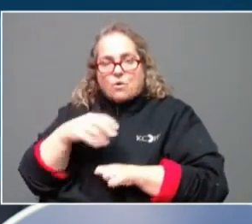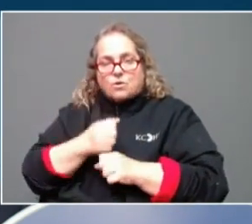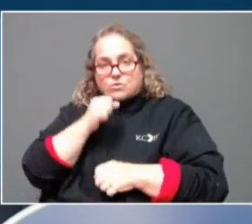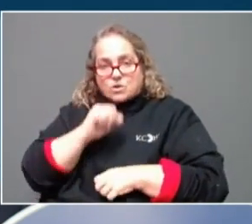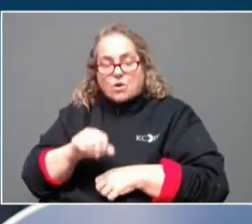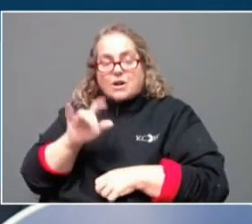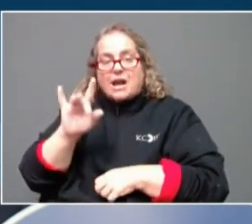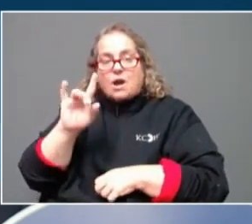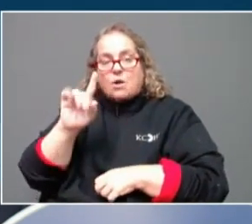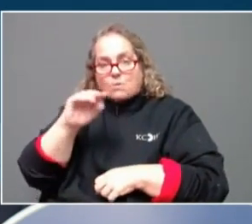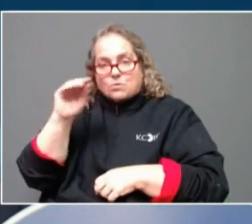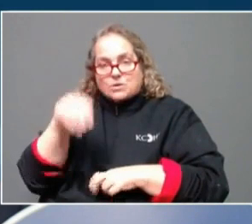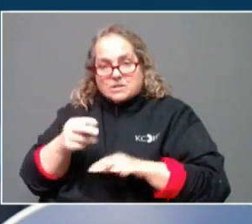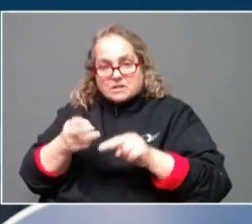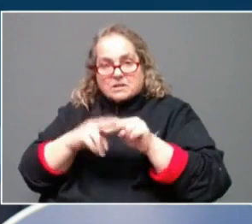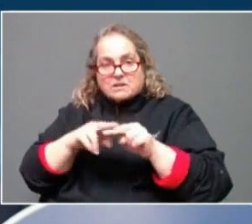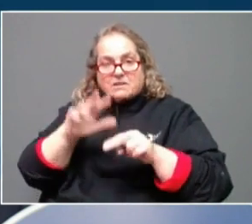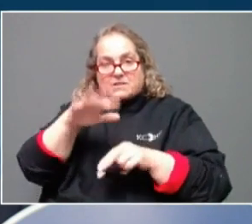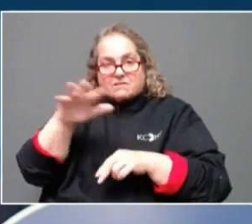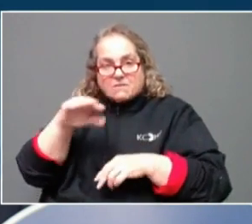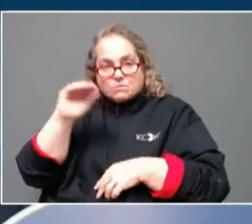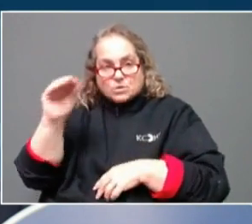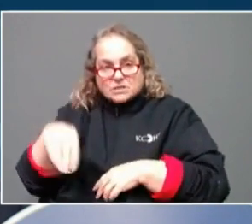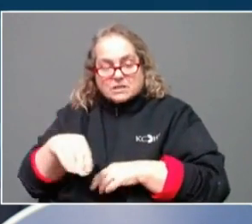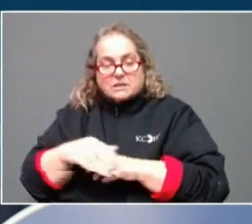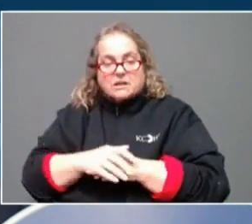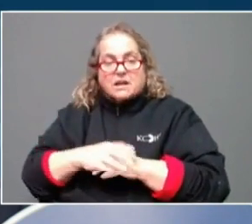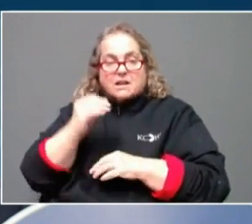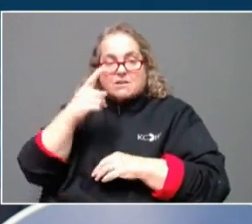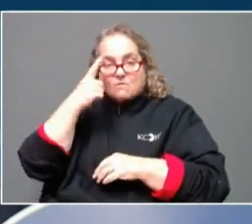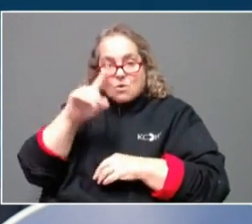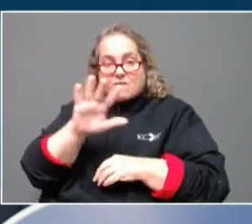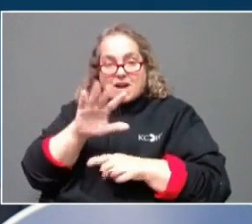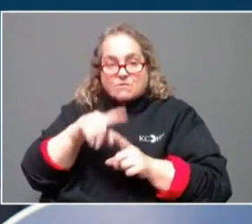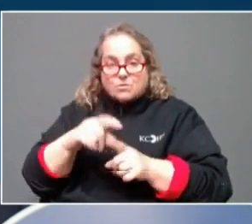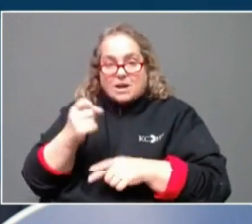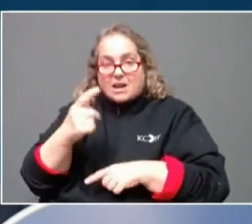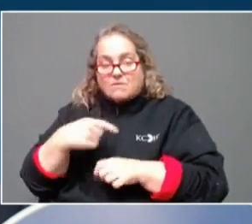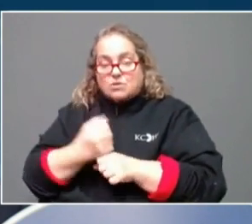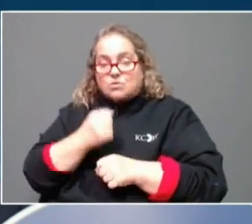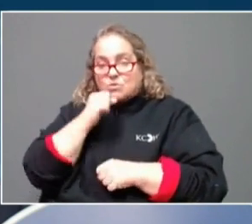that's at 55%. And for 5 to 11 year olds, the number, the percent that have